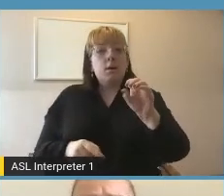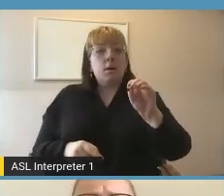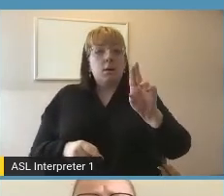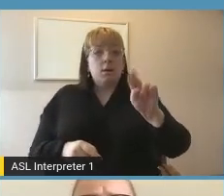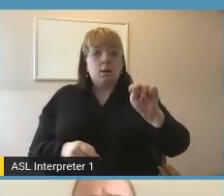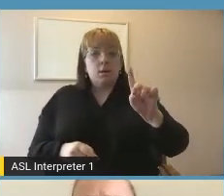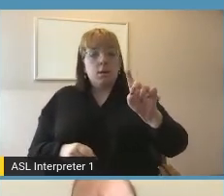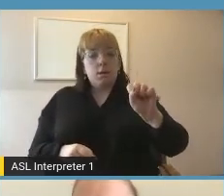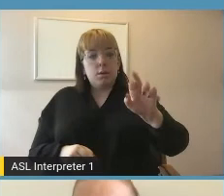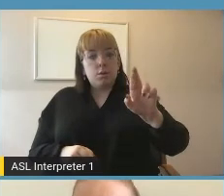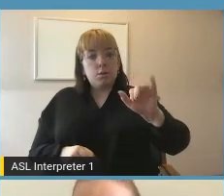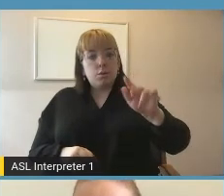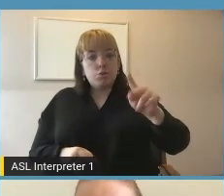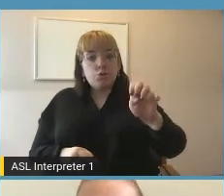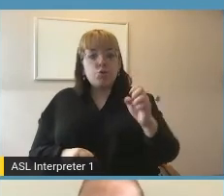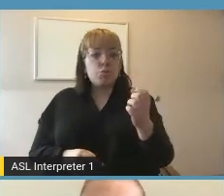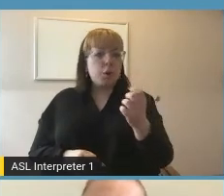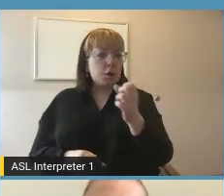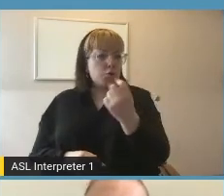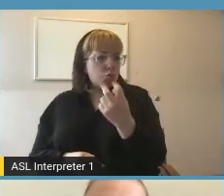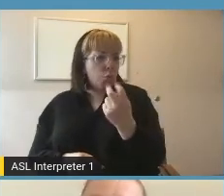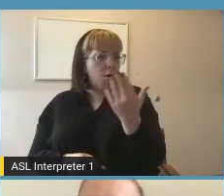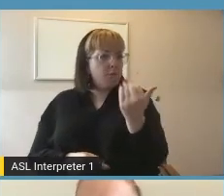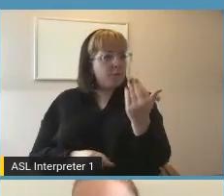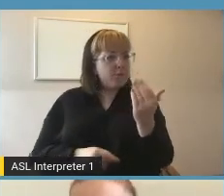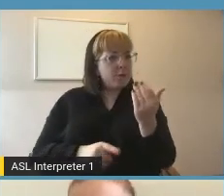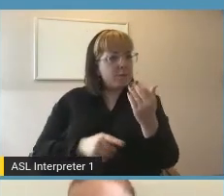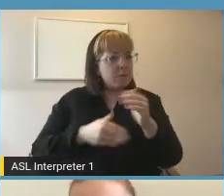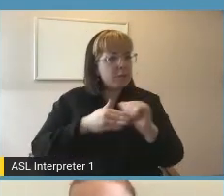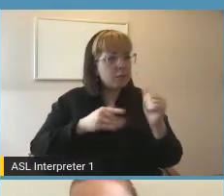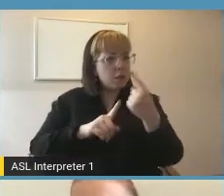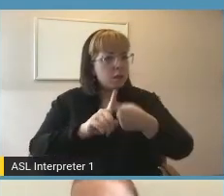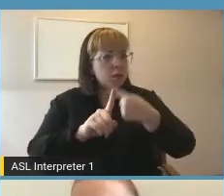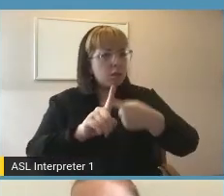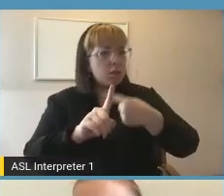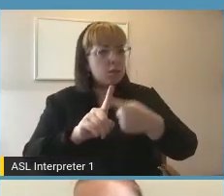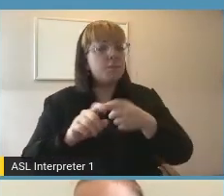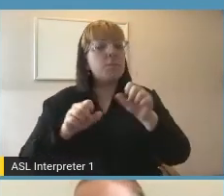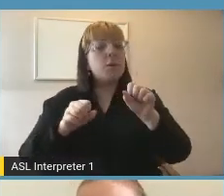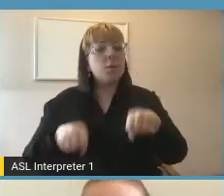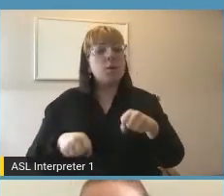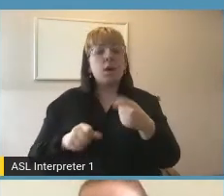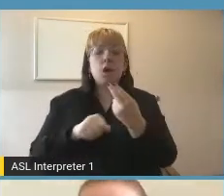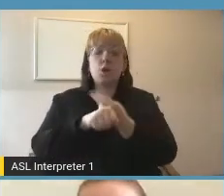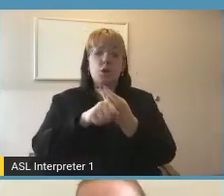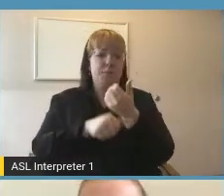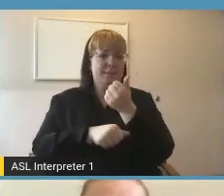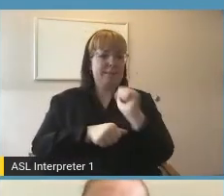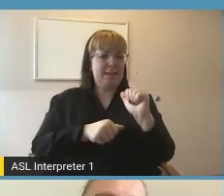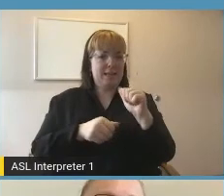unlimited tracks for that, within that fee you can sign up for just one month and cancel